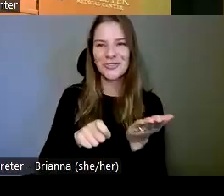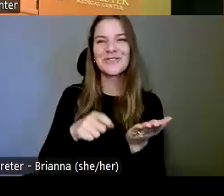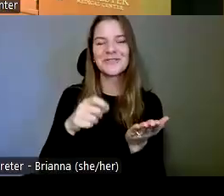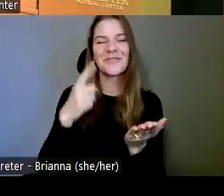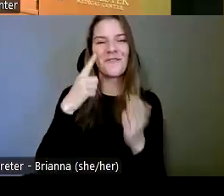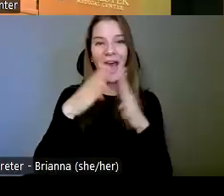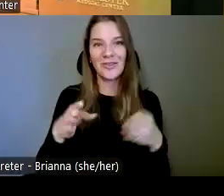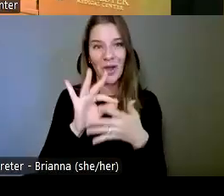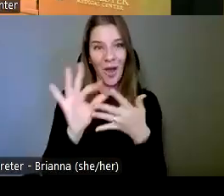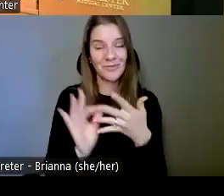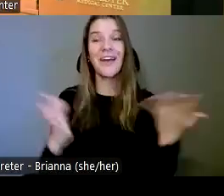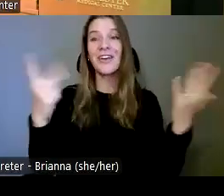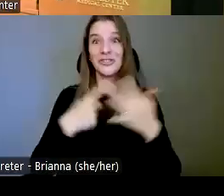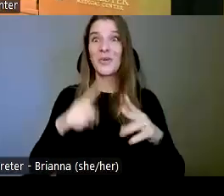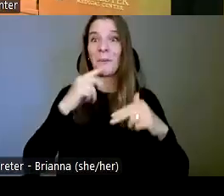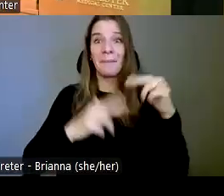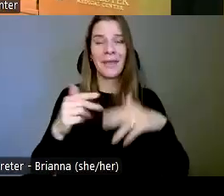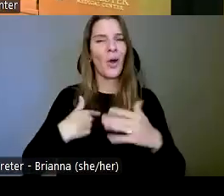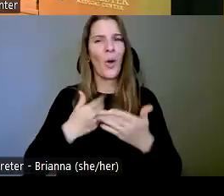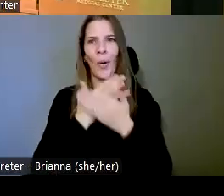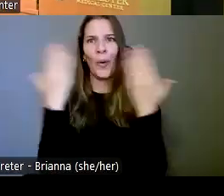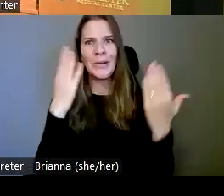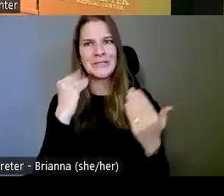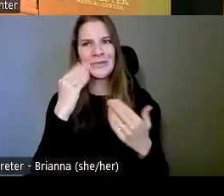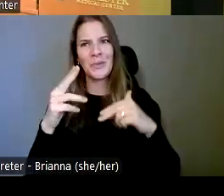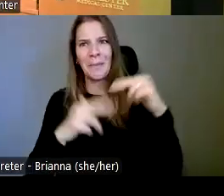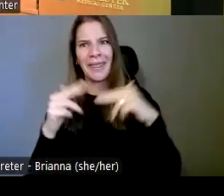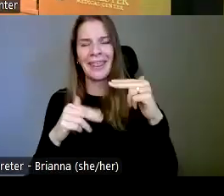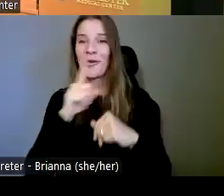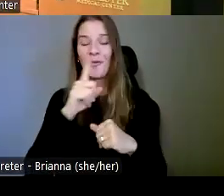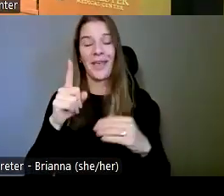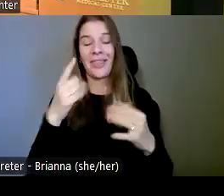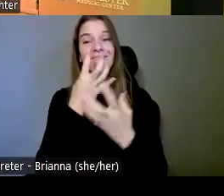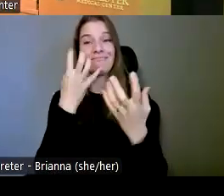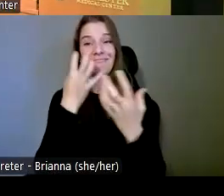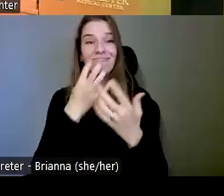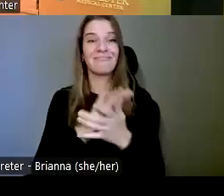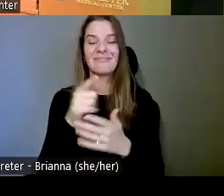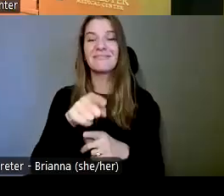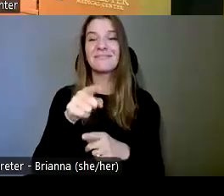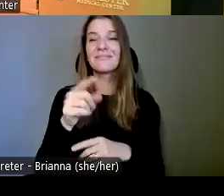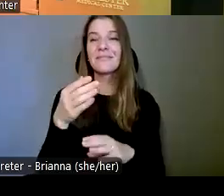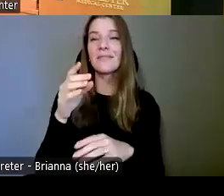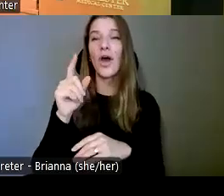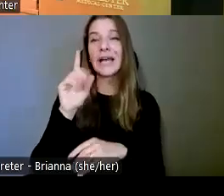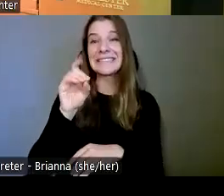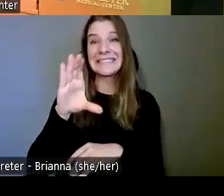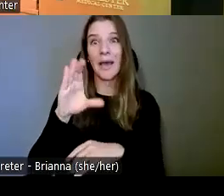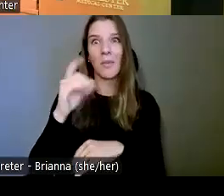we started to build housing. I have no experience in building housing. It was an ordeal. This was in December before the first fellows were going to arrive. We were like, we're not going to have